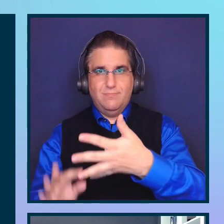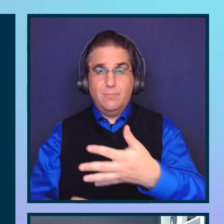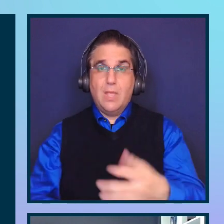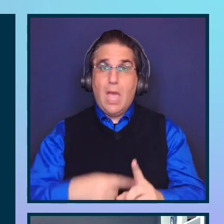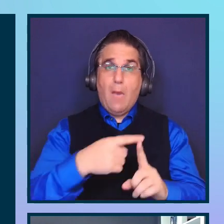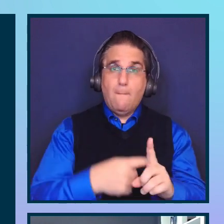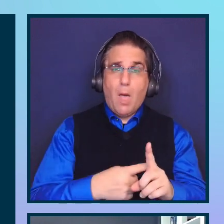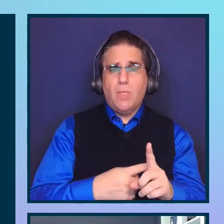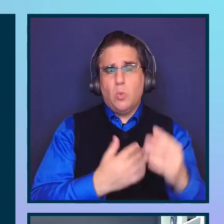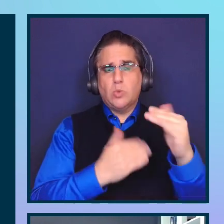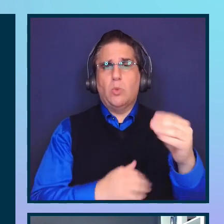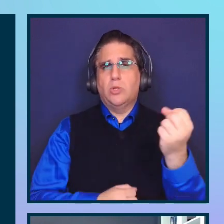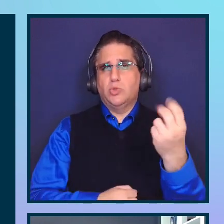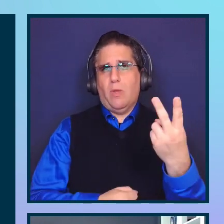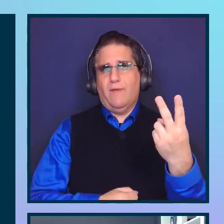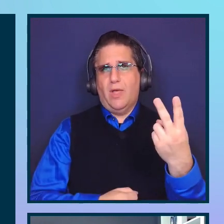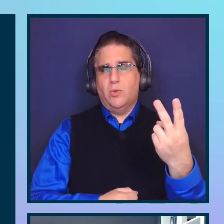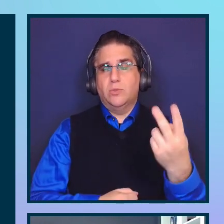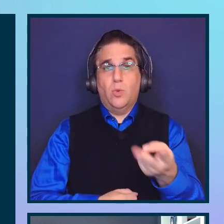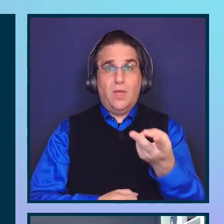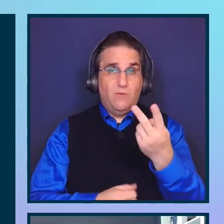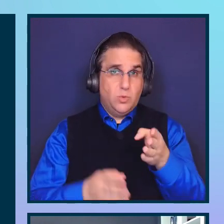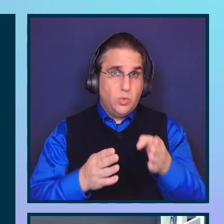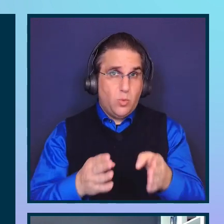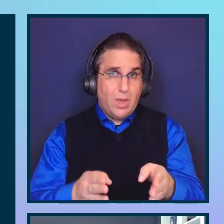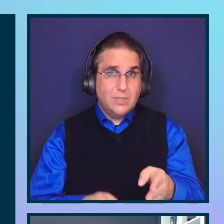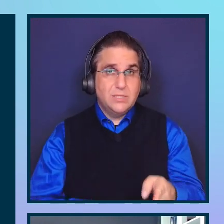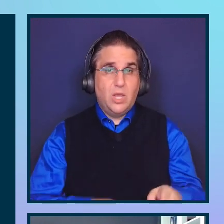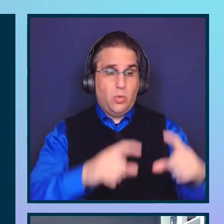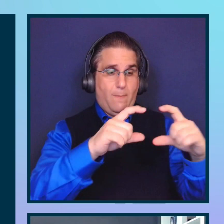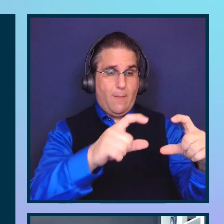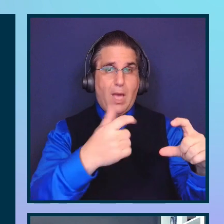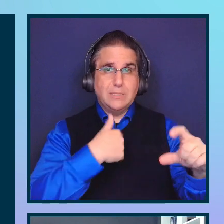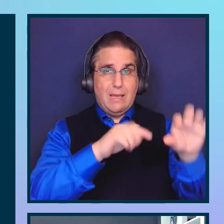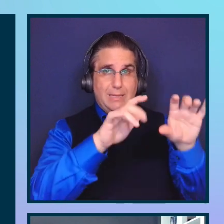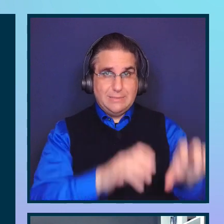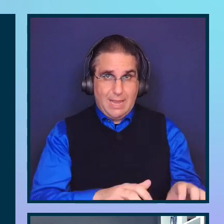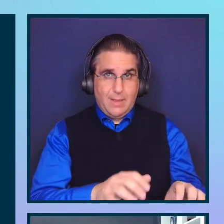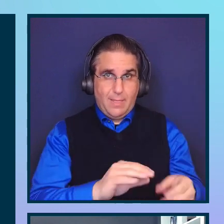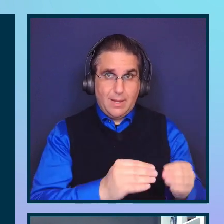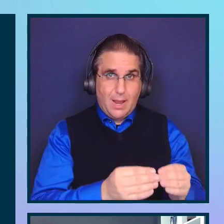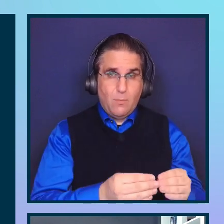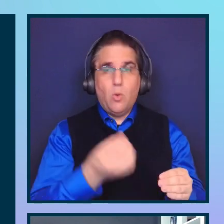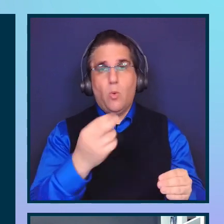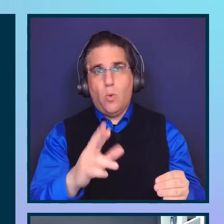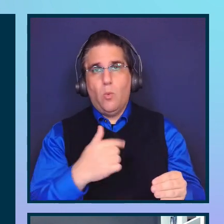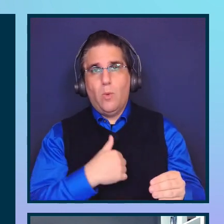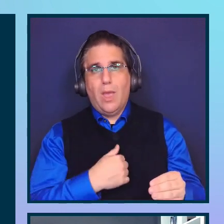So there are two options to do this. There is either an input box where user can freely type in the number or you do like a dropdown selection,